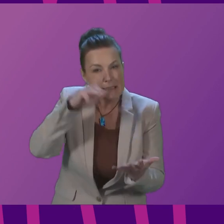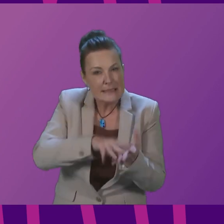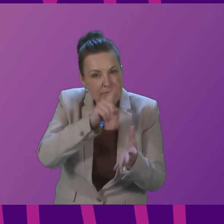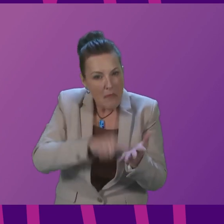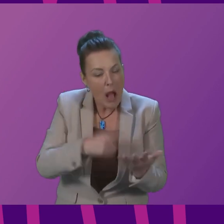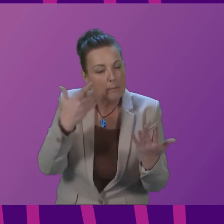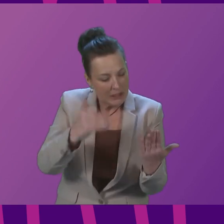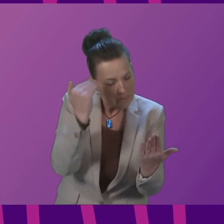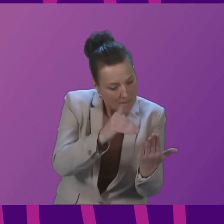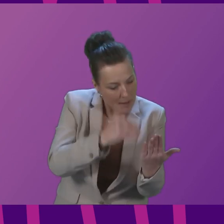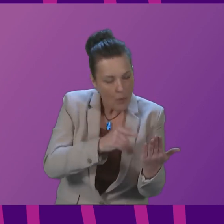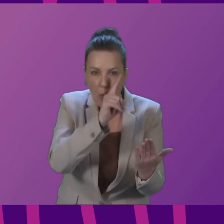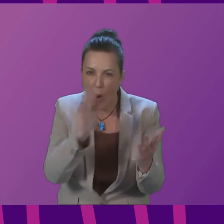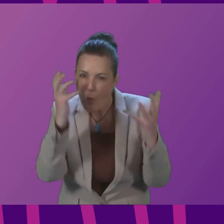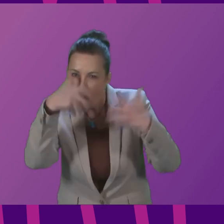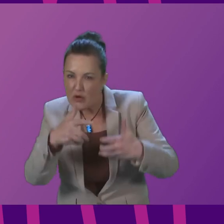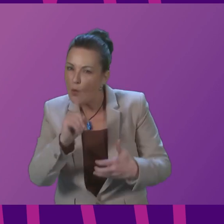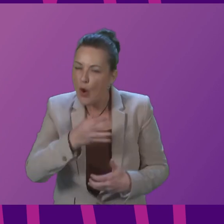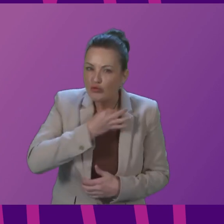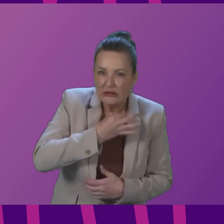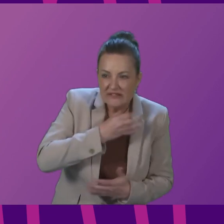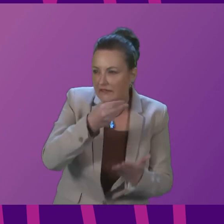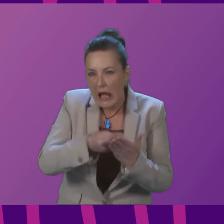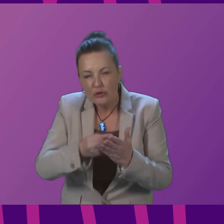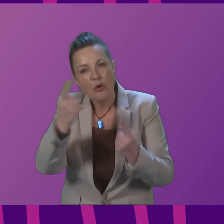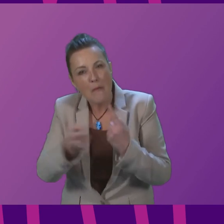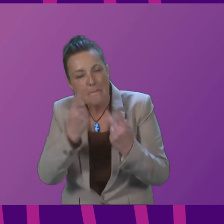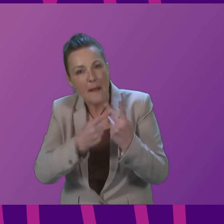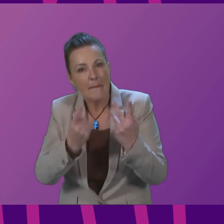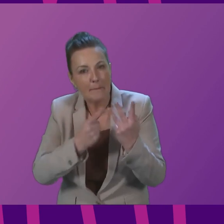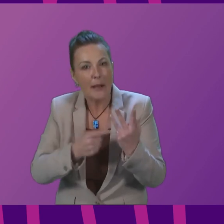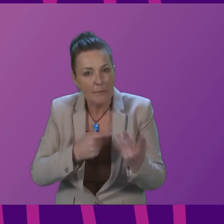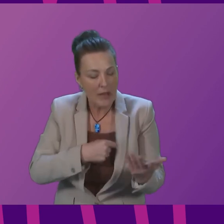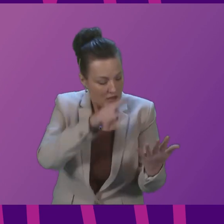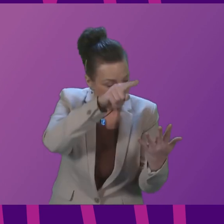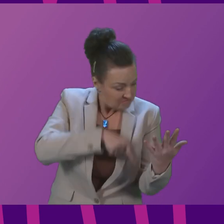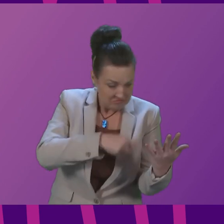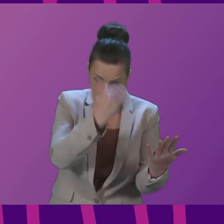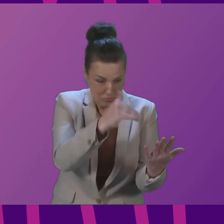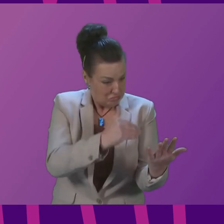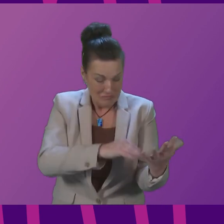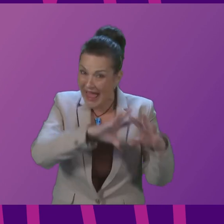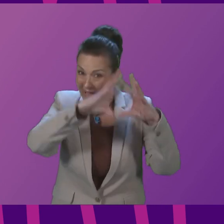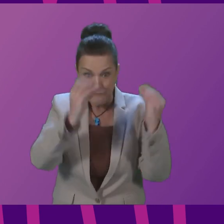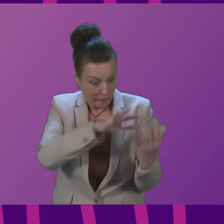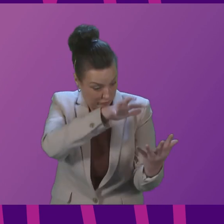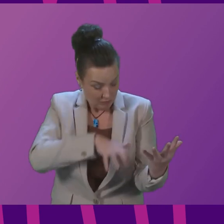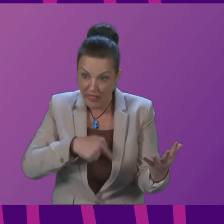with the guarantee and the steps that have been taken to mitigate those risks. That is what ministers considered.